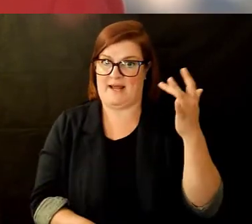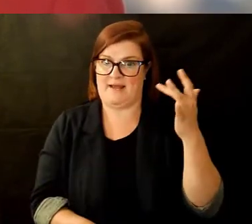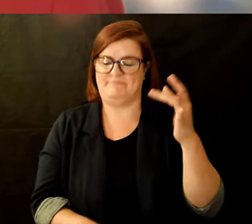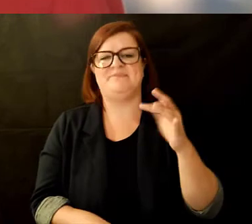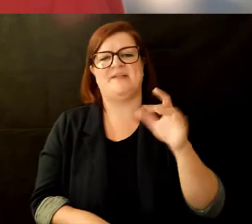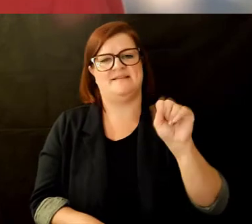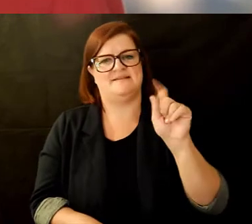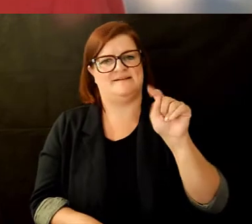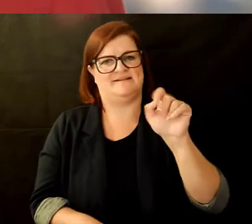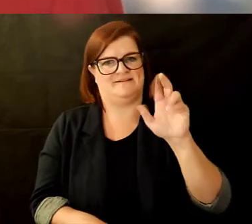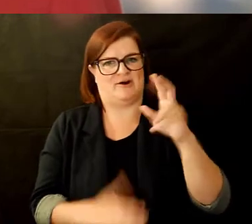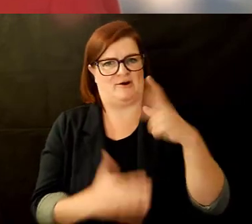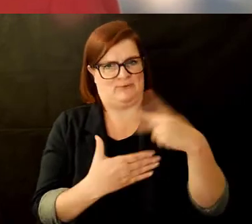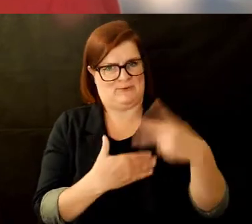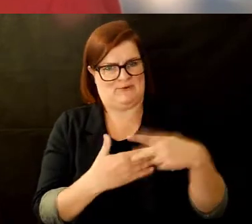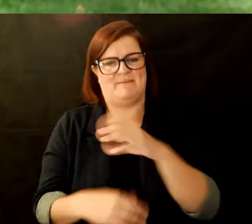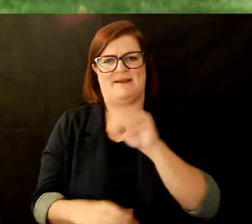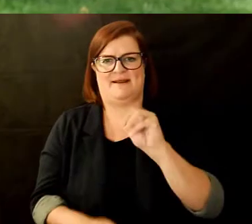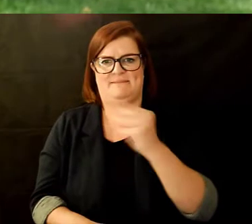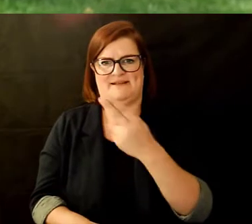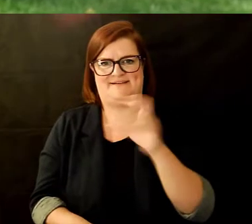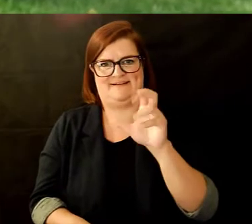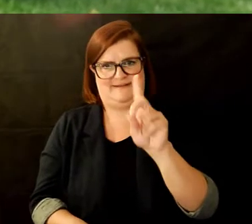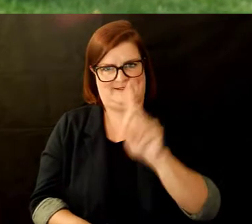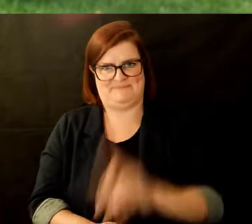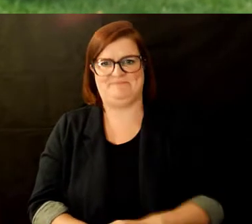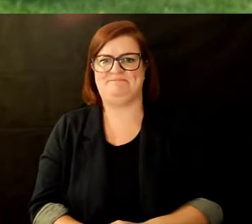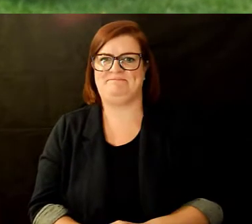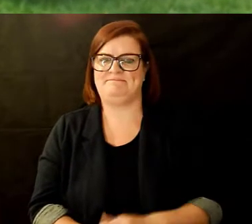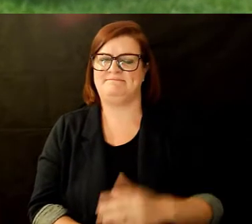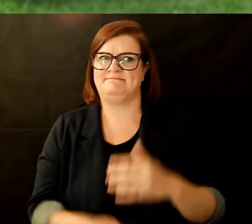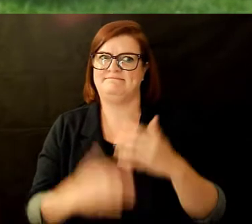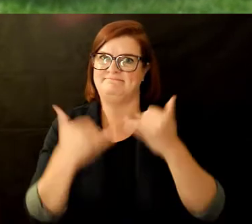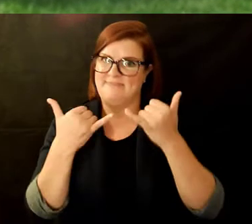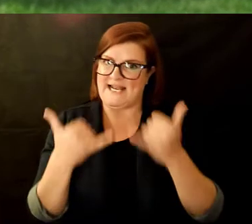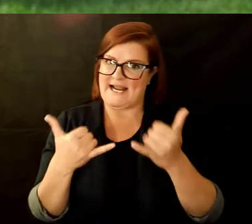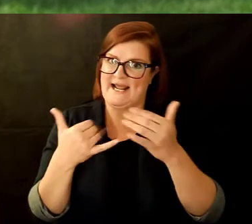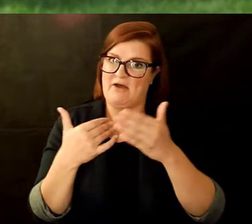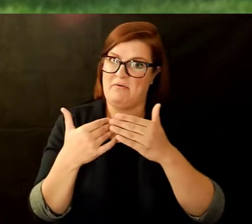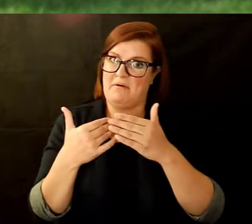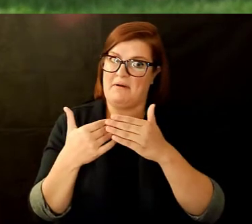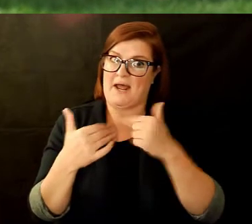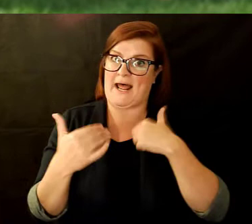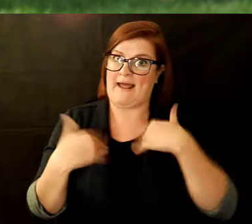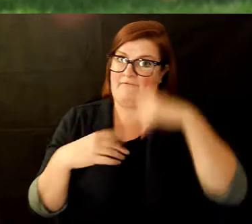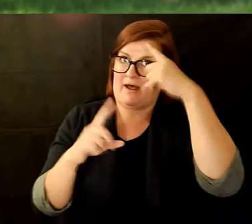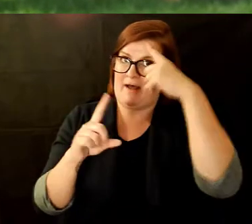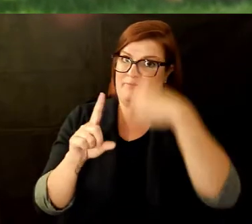also because of MHCD, with optimism that I had lost